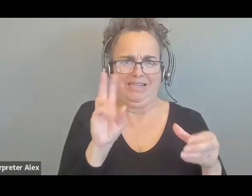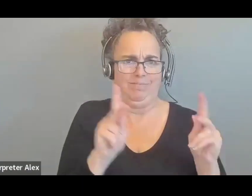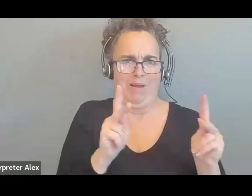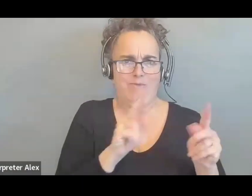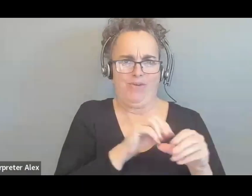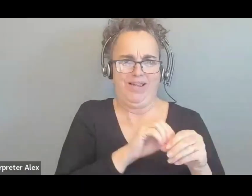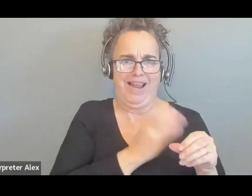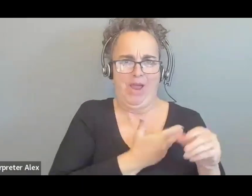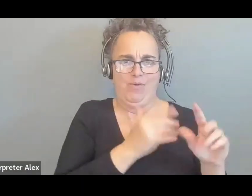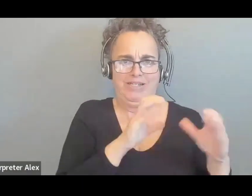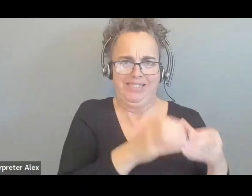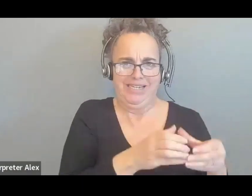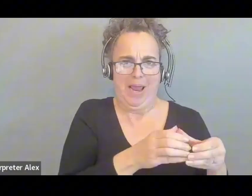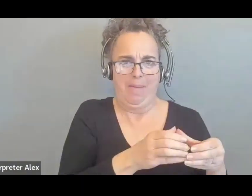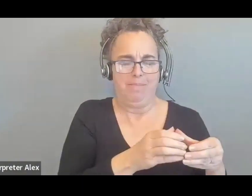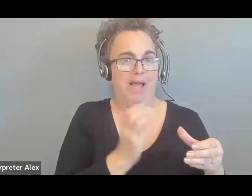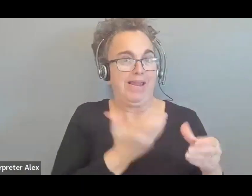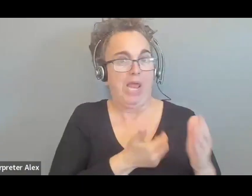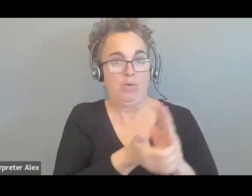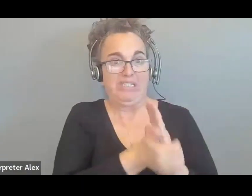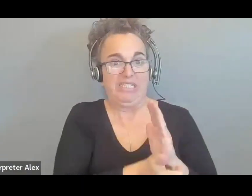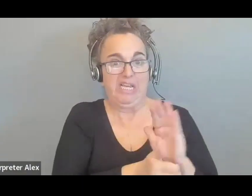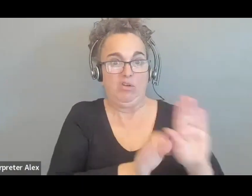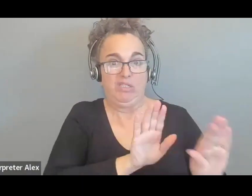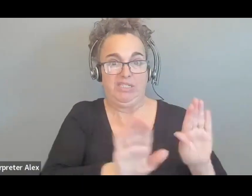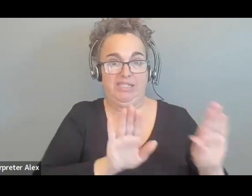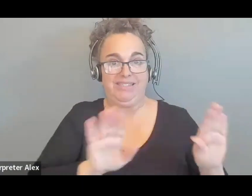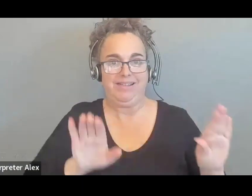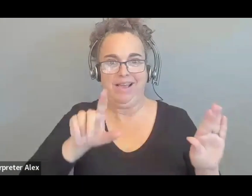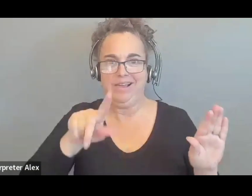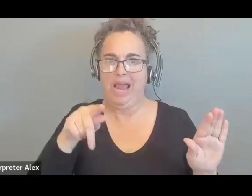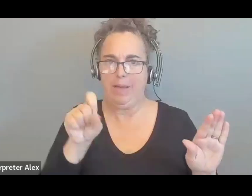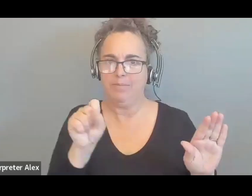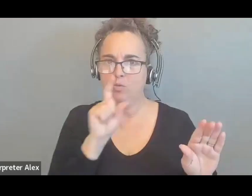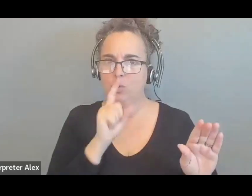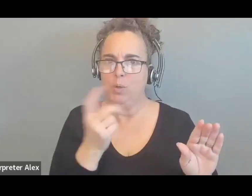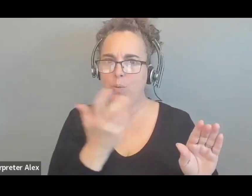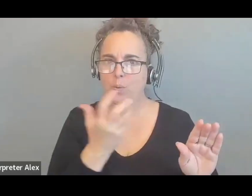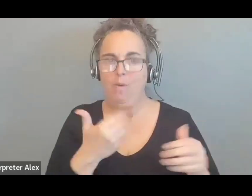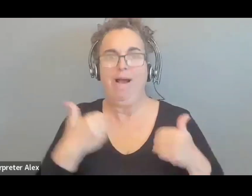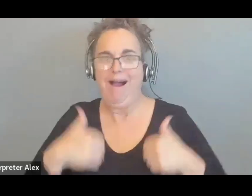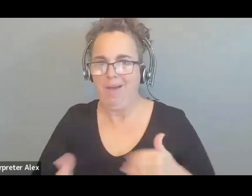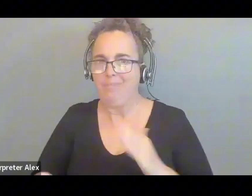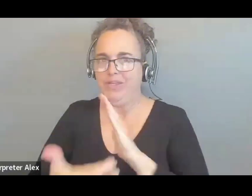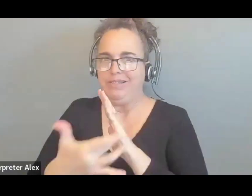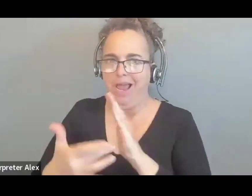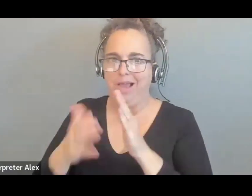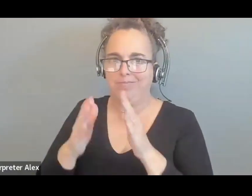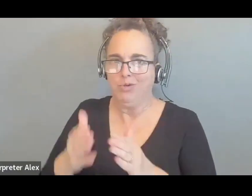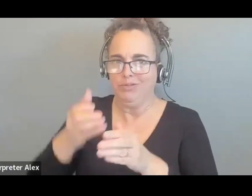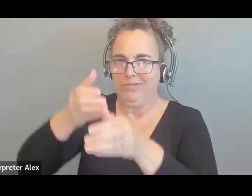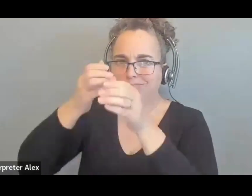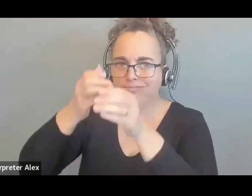and our skills gaps are very different. Like I am a tech person and I want to be playing